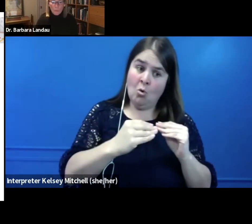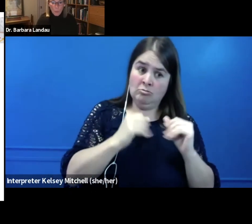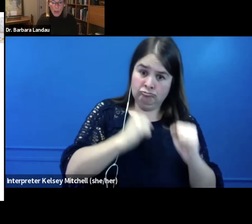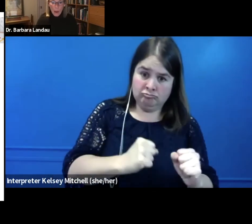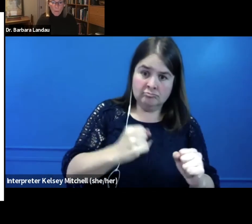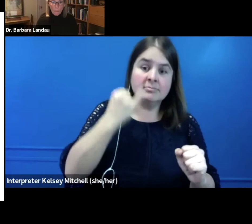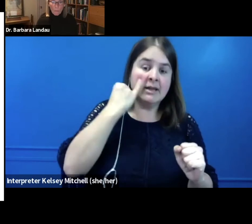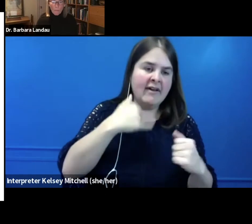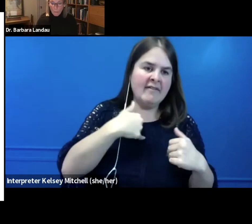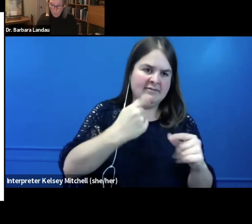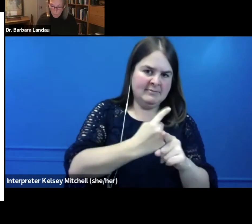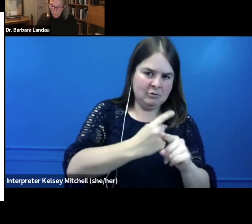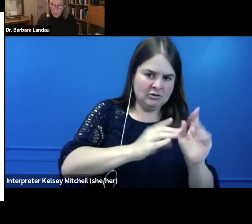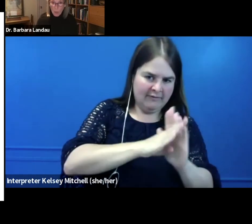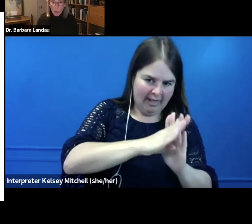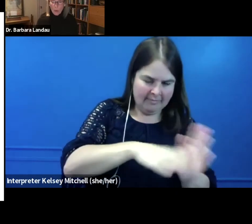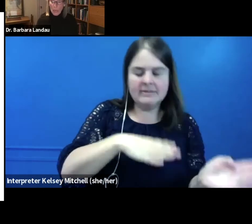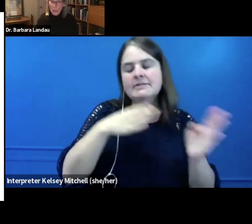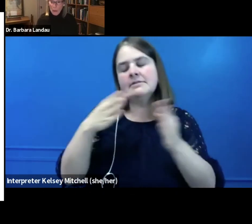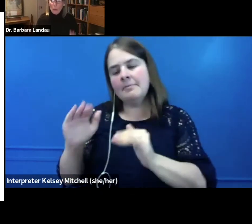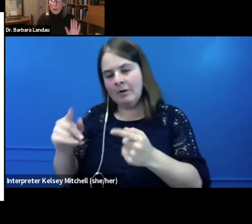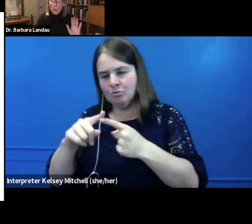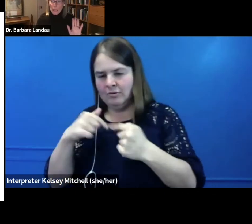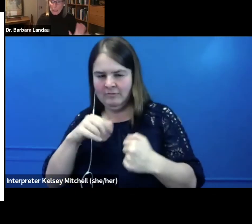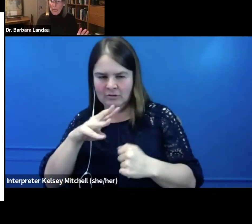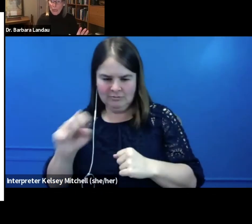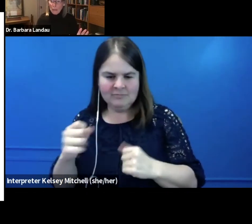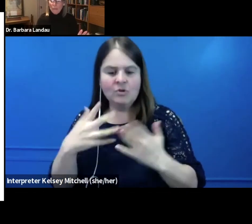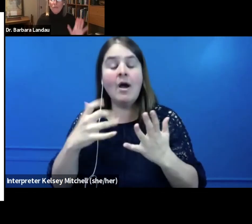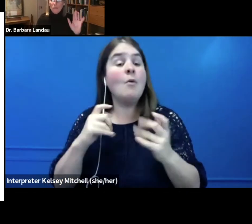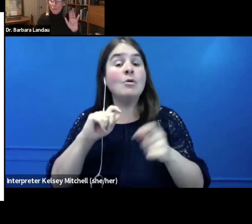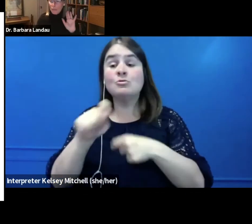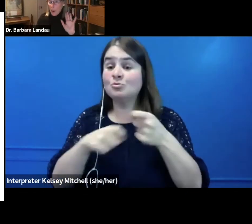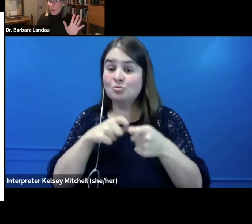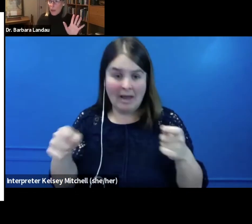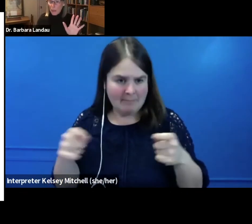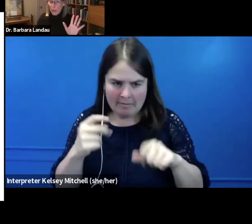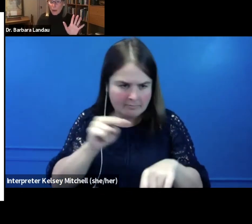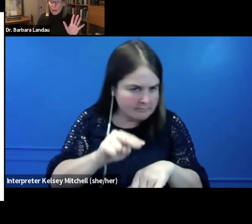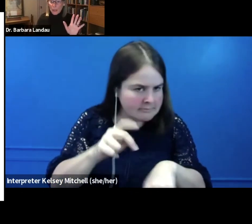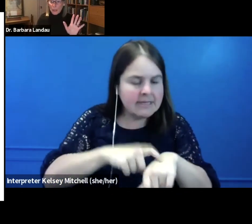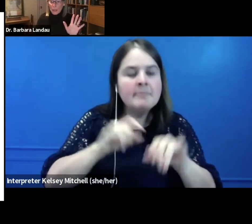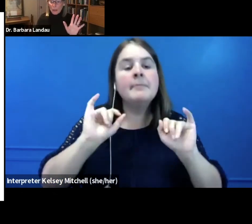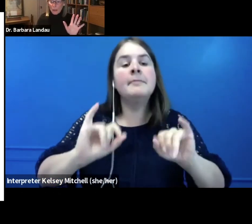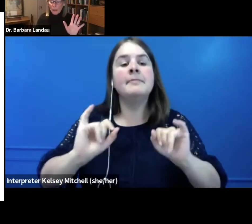wow okay by saying